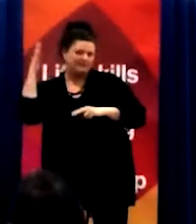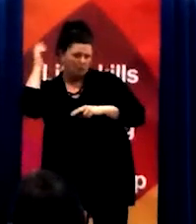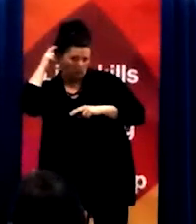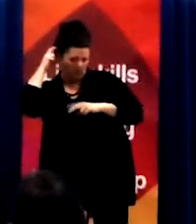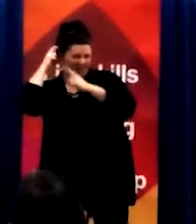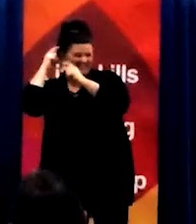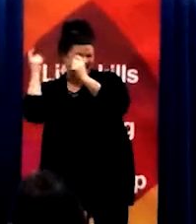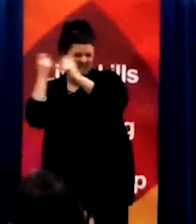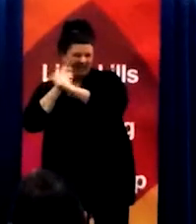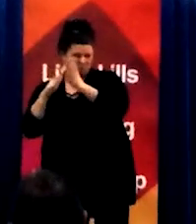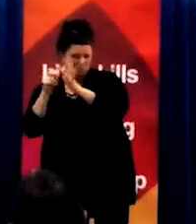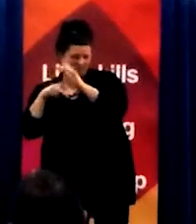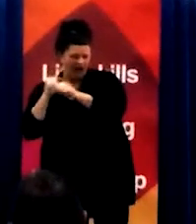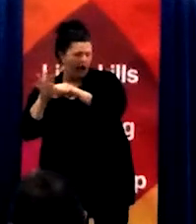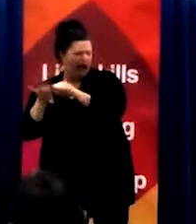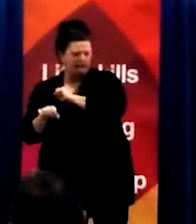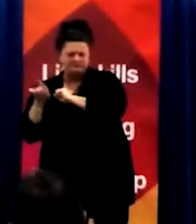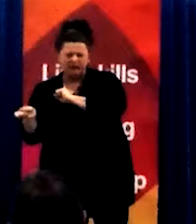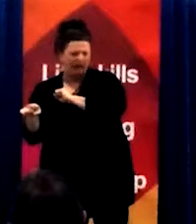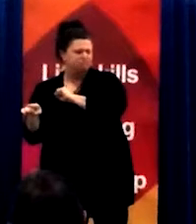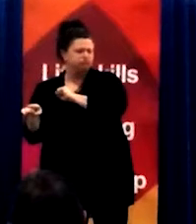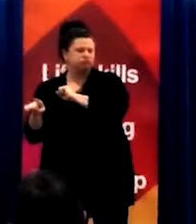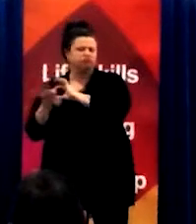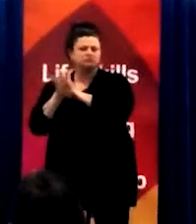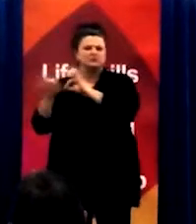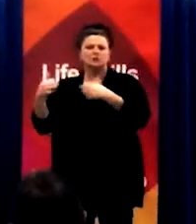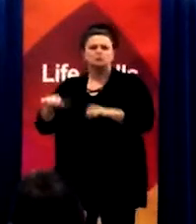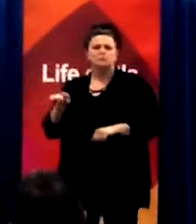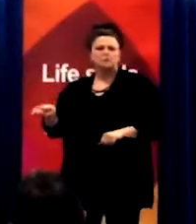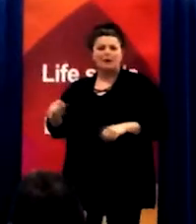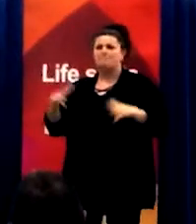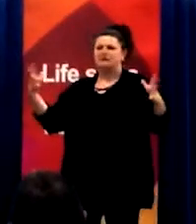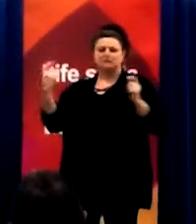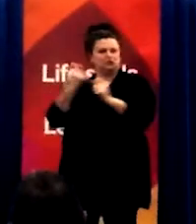I hated it and I didn't use it a lot as usual. That was a really a big change for me and others.